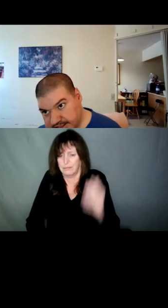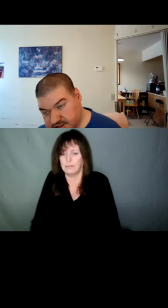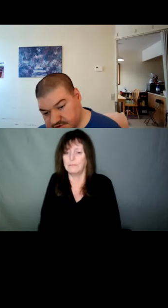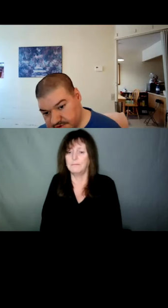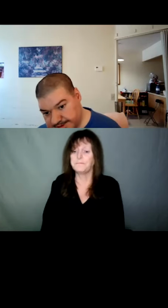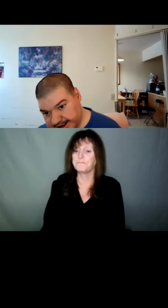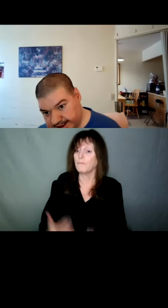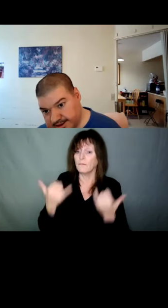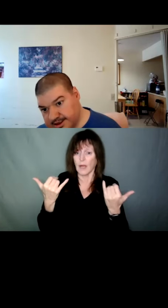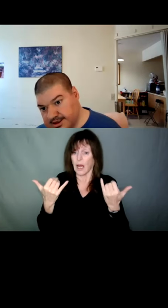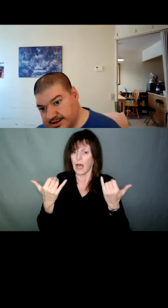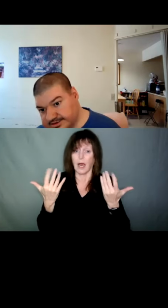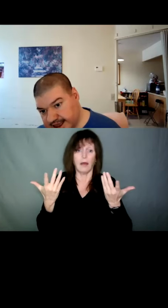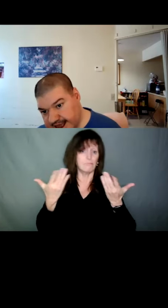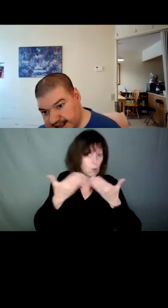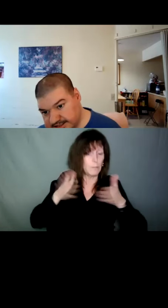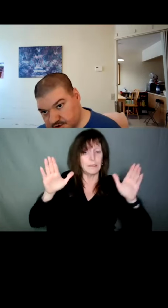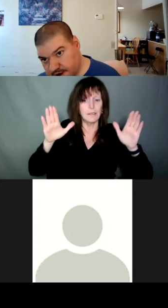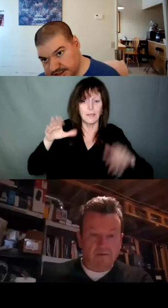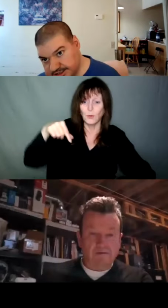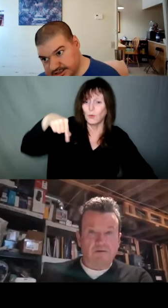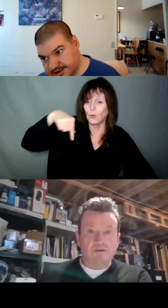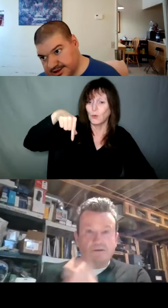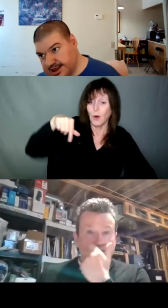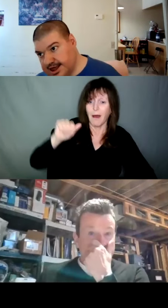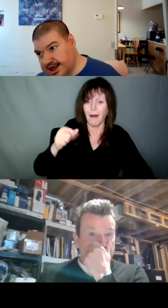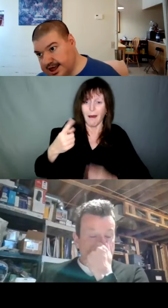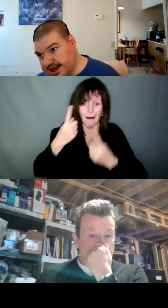information about vaccines .